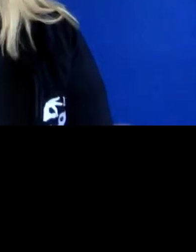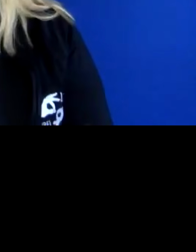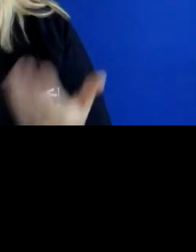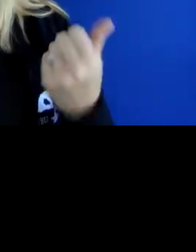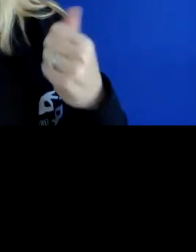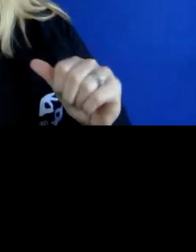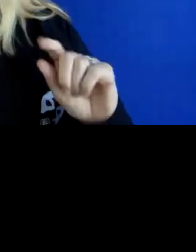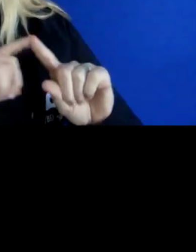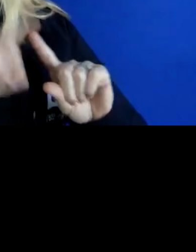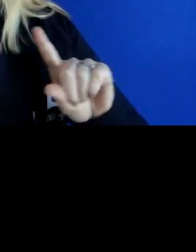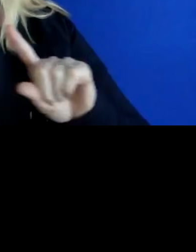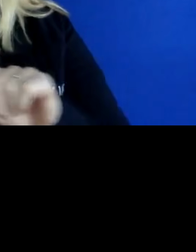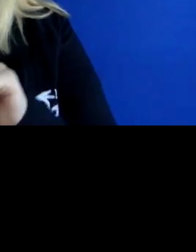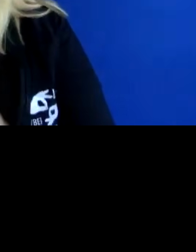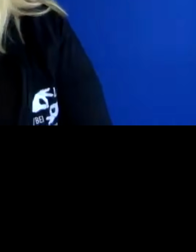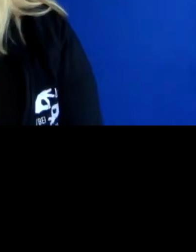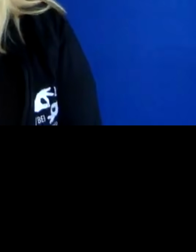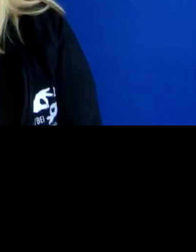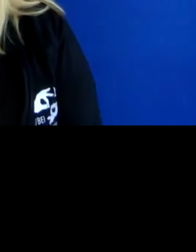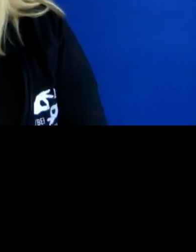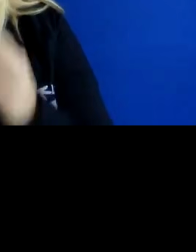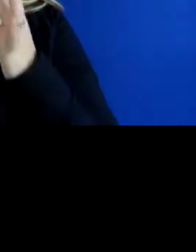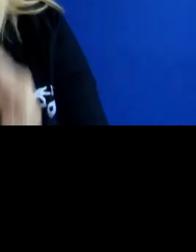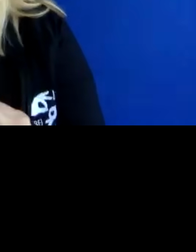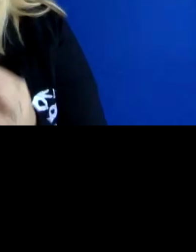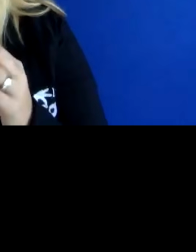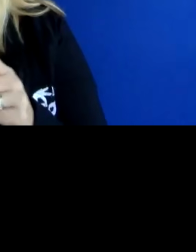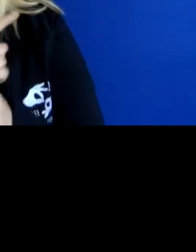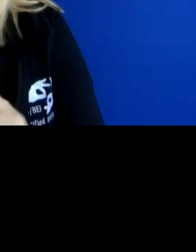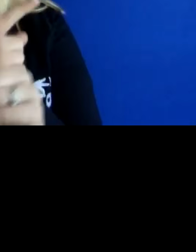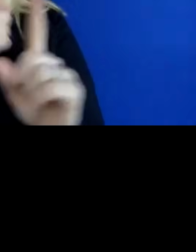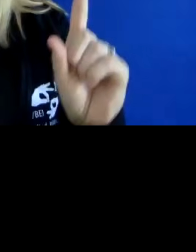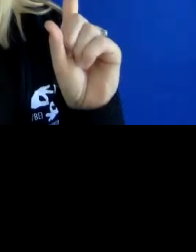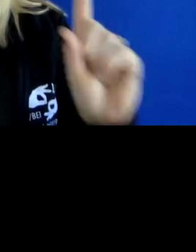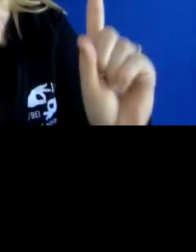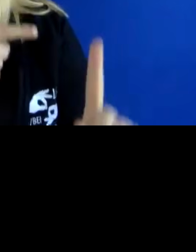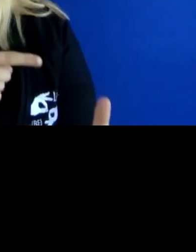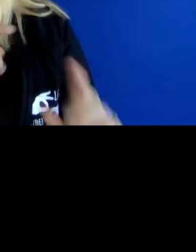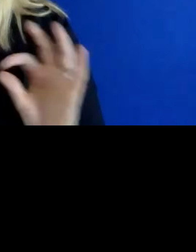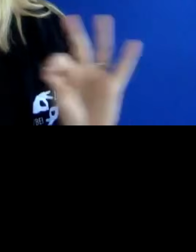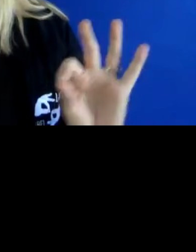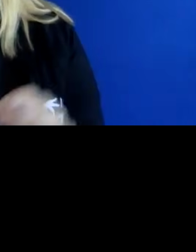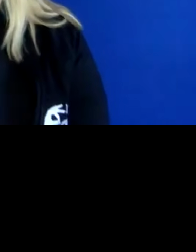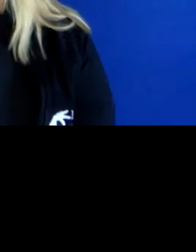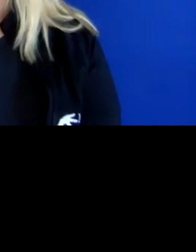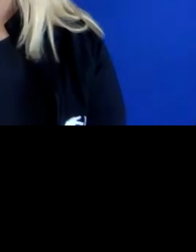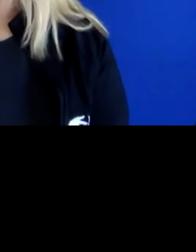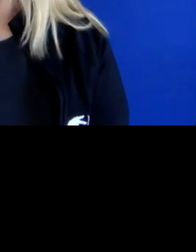and do you have thoughts on the accuracy? No, I was just using that as an example. I just made the video.